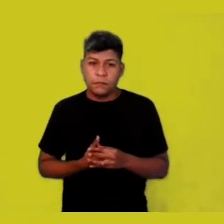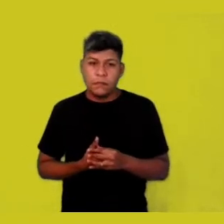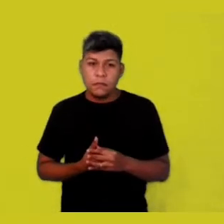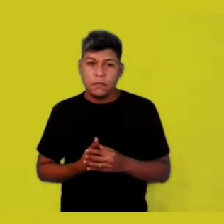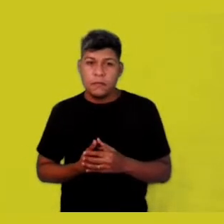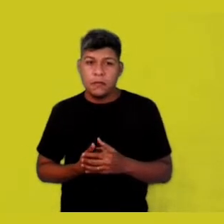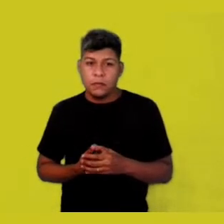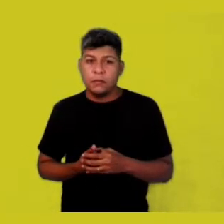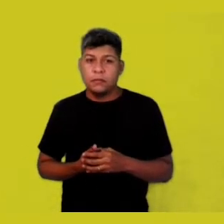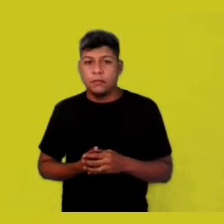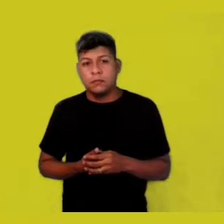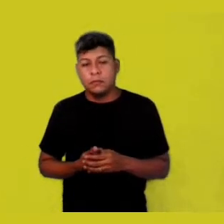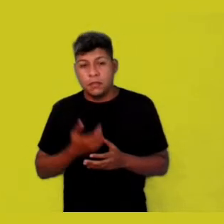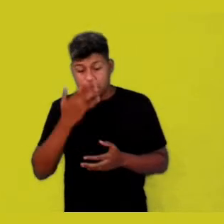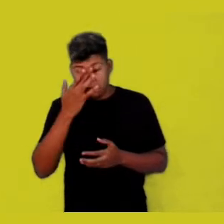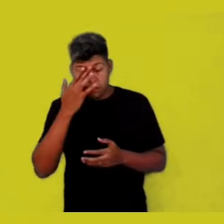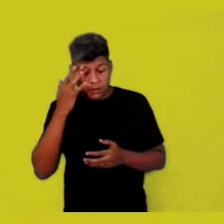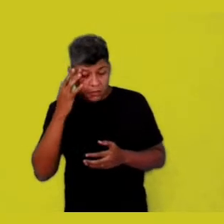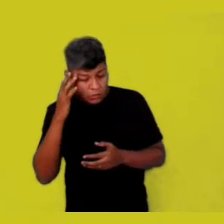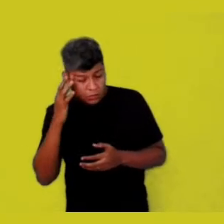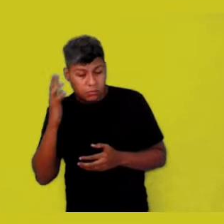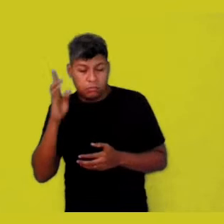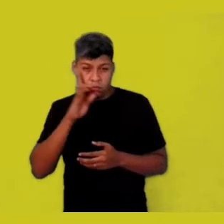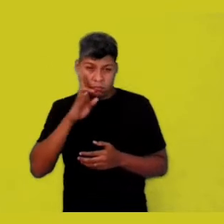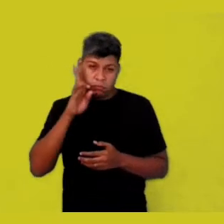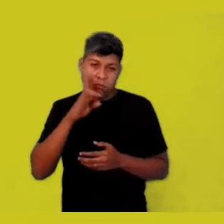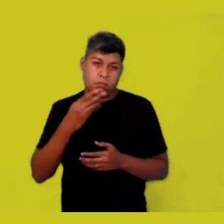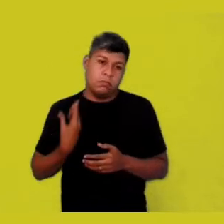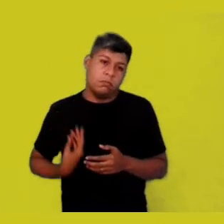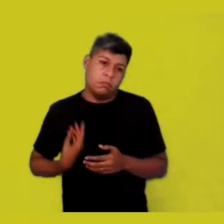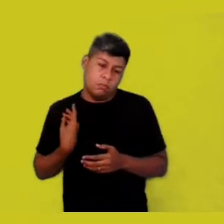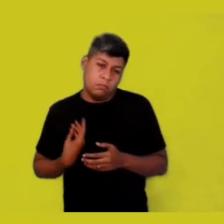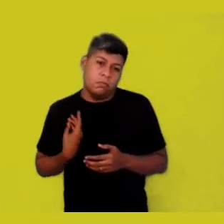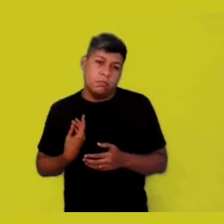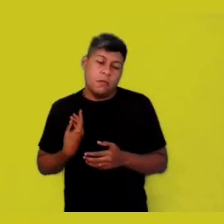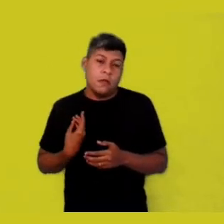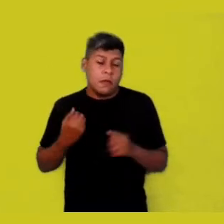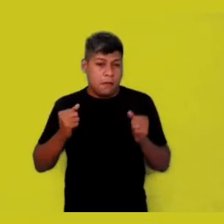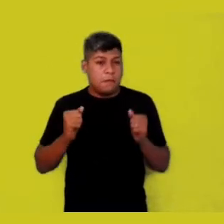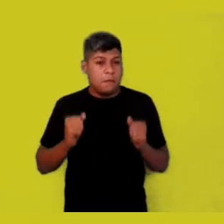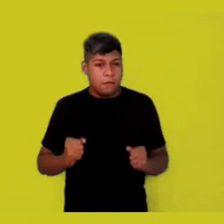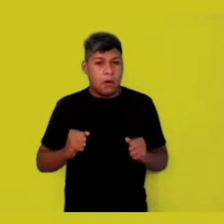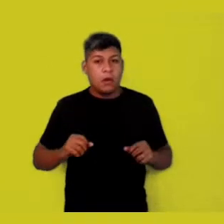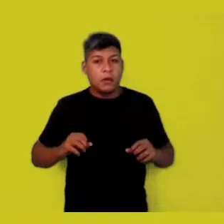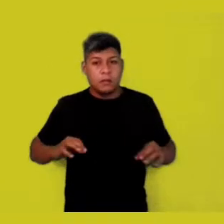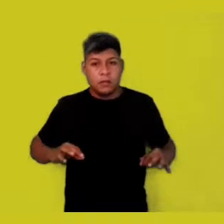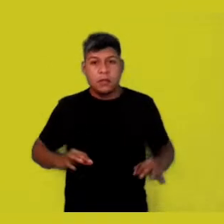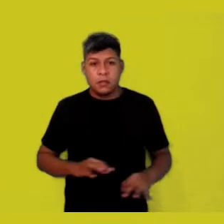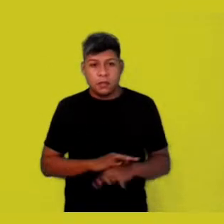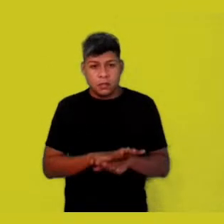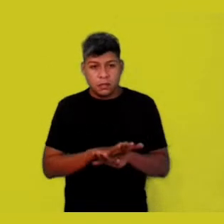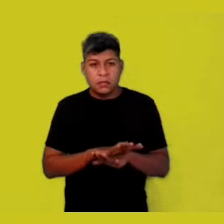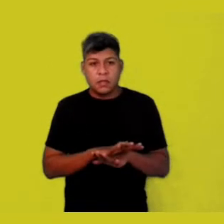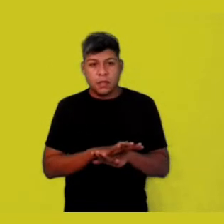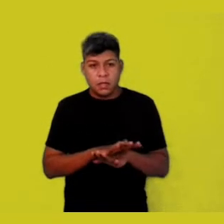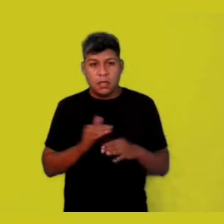moving back and forth, so that we can close Opening the Yards